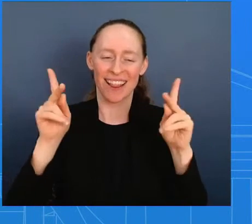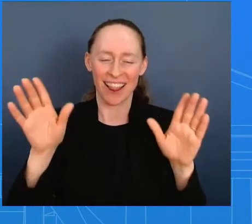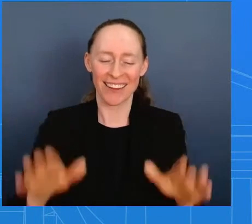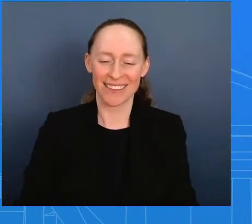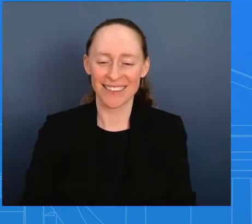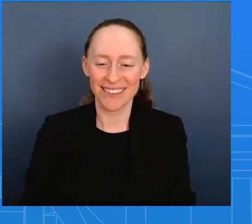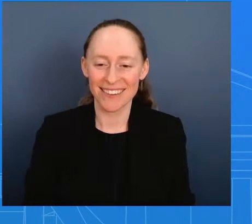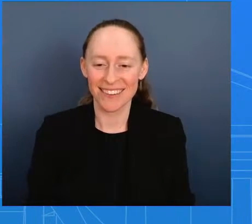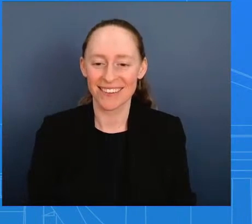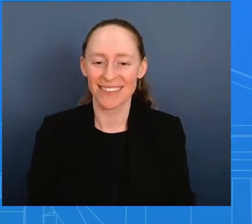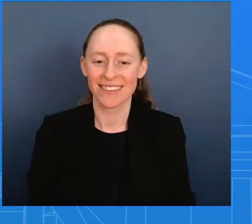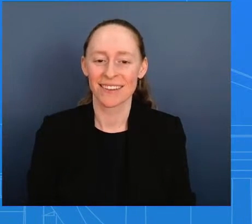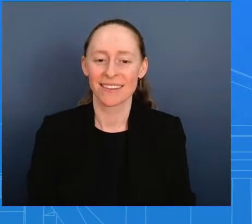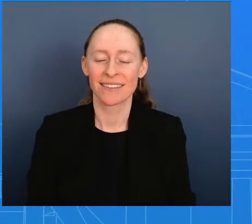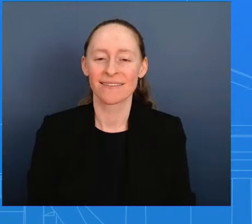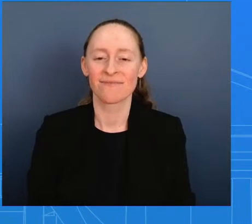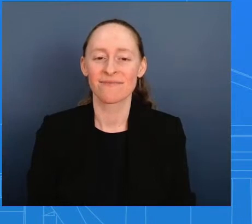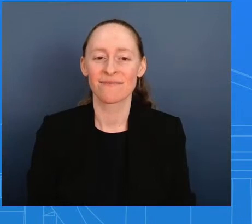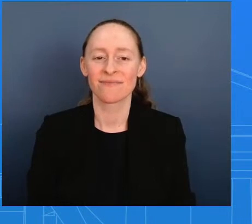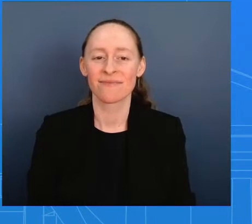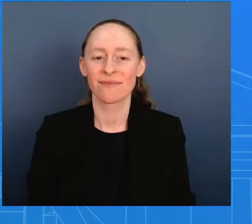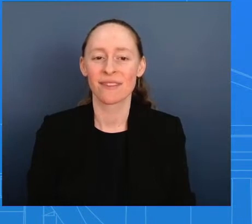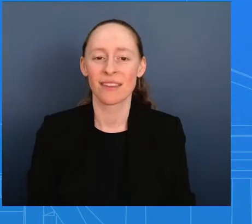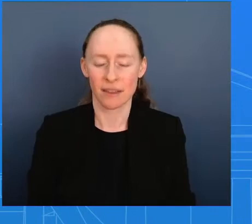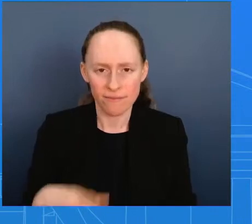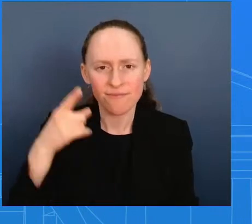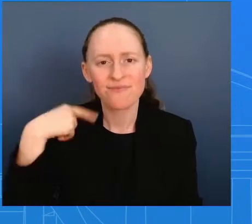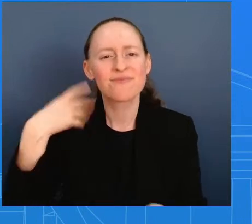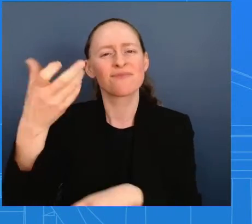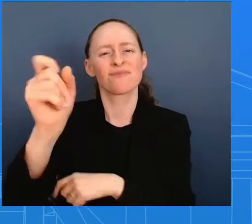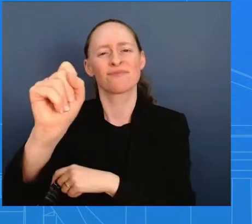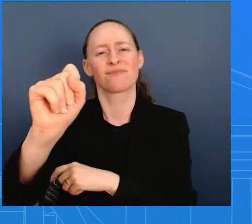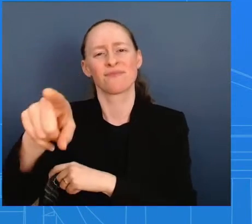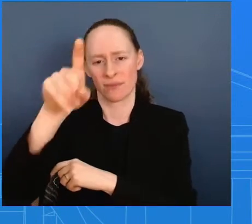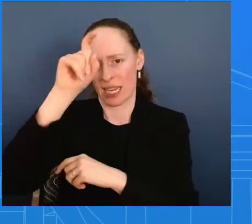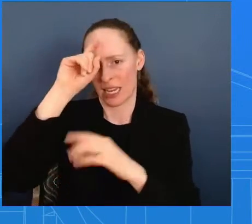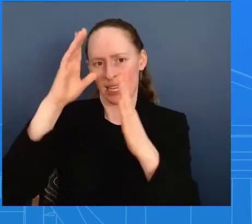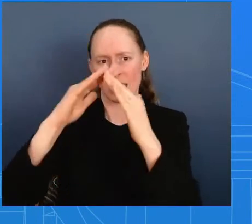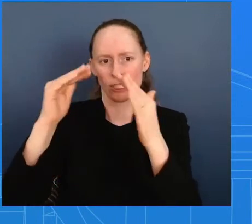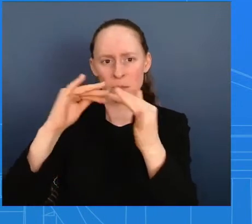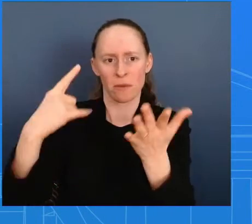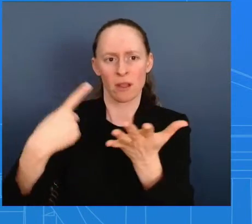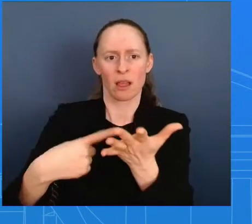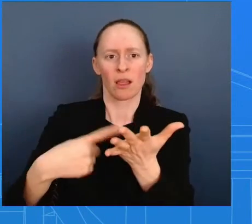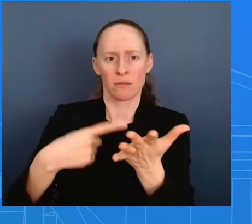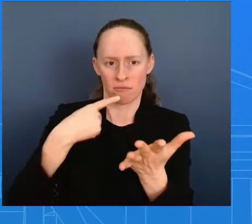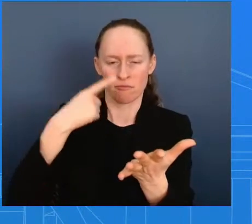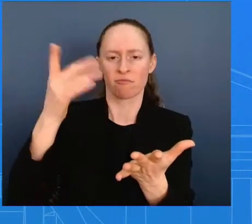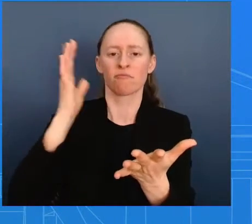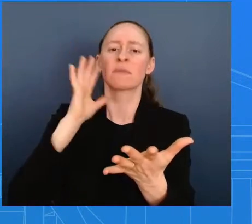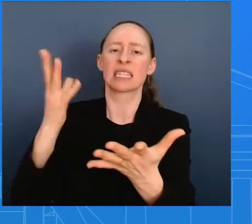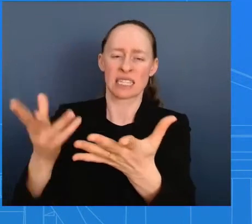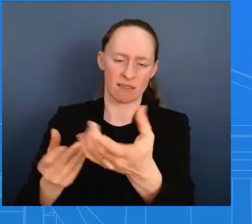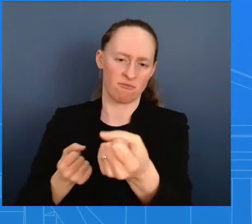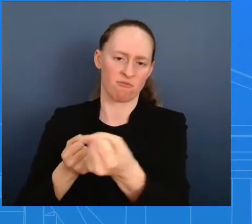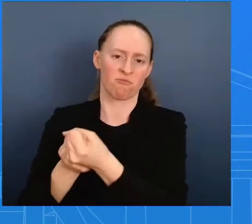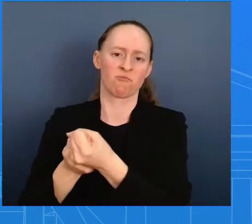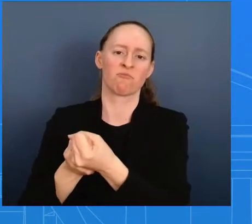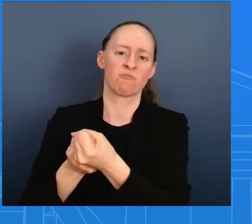The Press: Egypt has said that they will support South Africa's case at the ICJ against Israel for genocide. How is that affecting the negotiations right now,